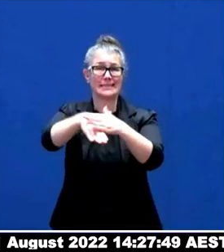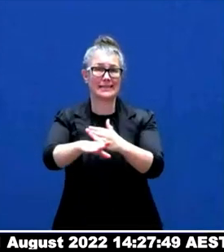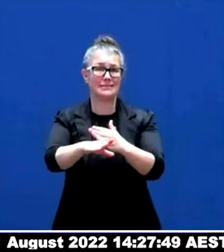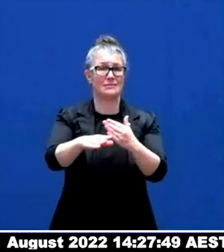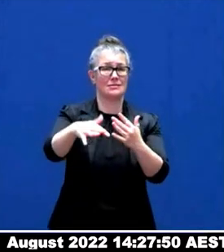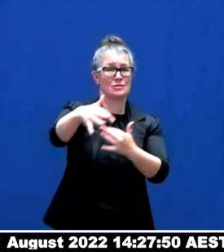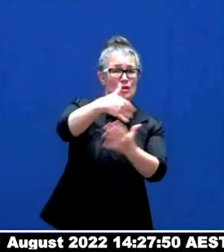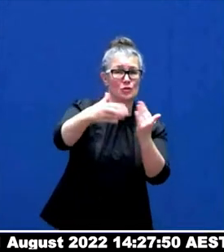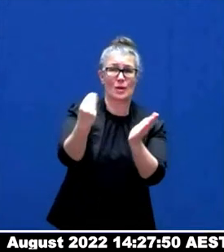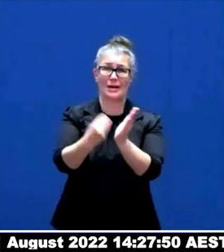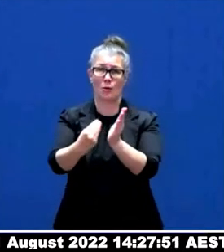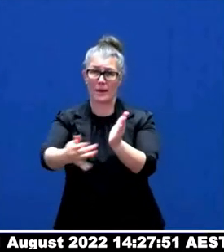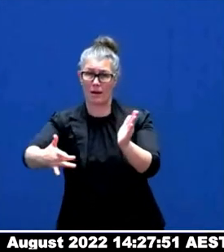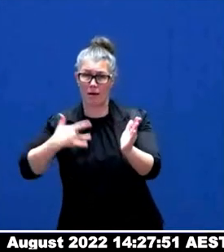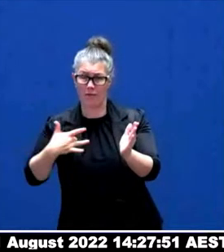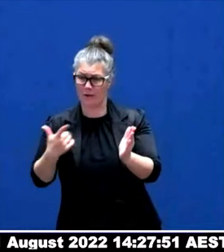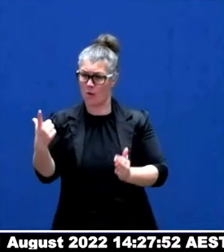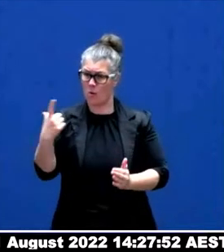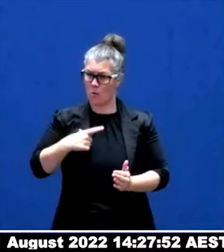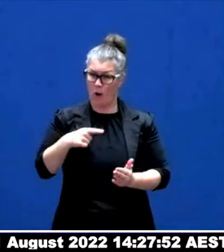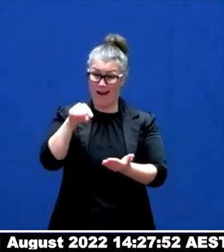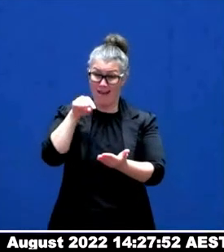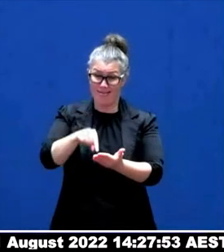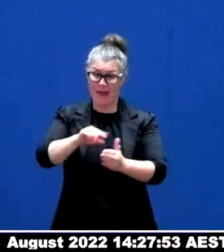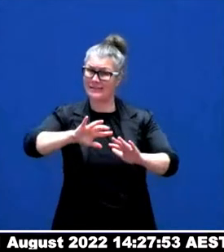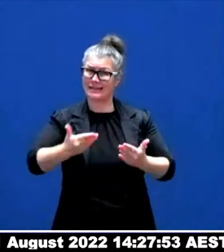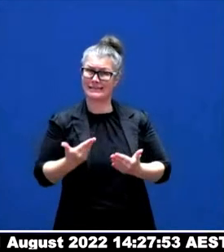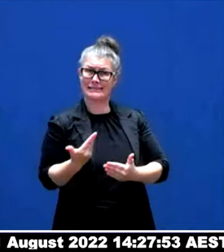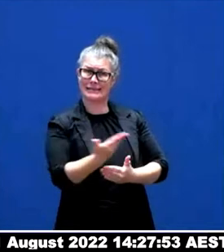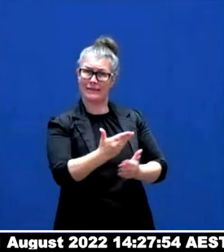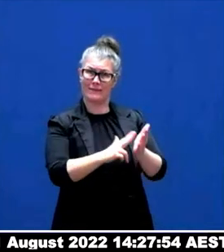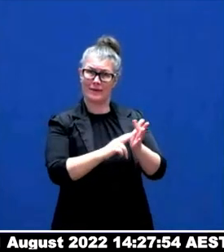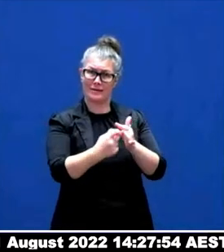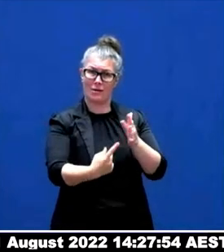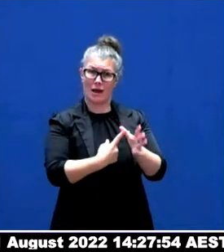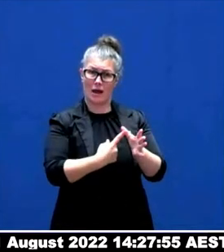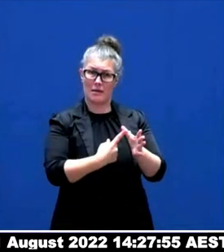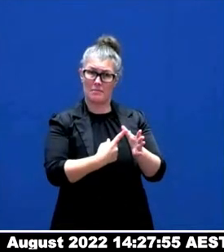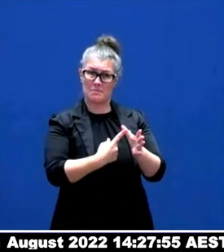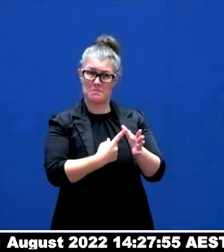Why wouldn't that authorise the agency to provide funds or even to establish its own